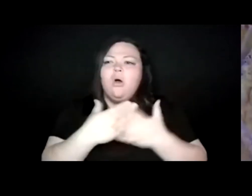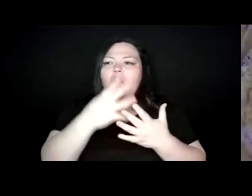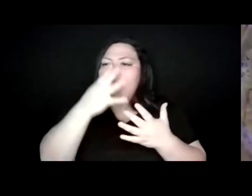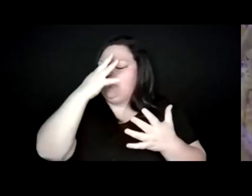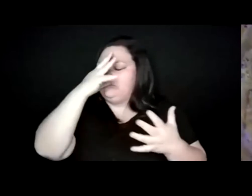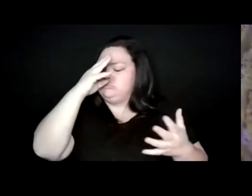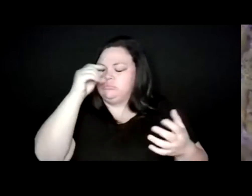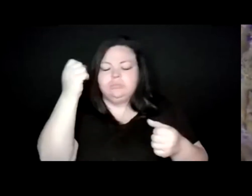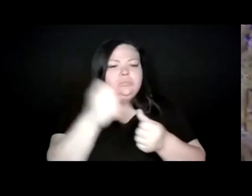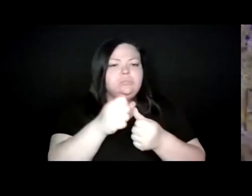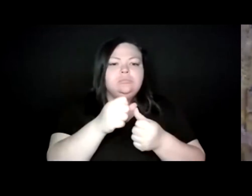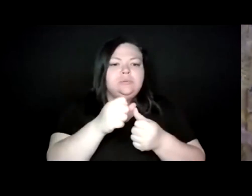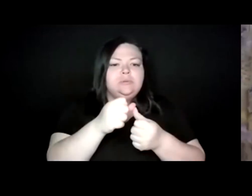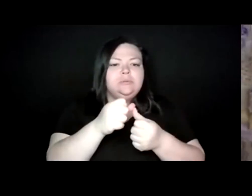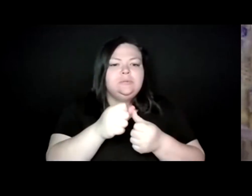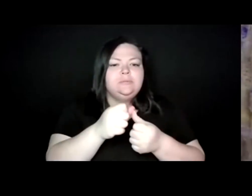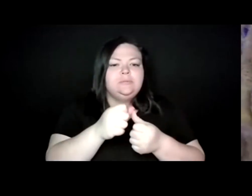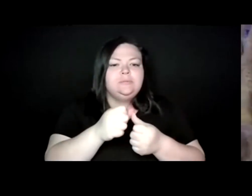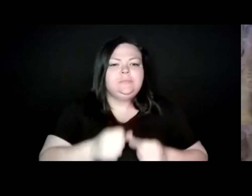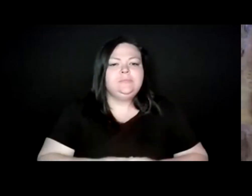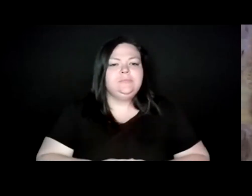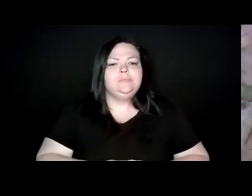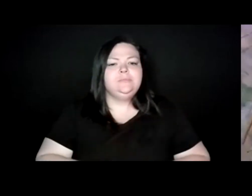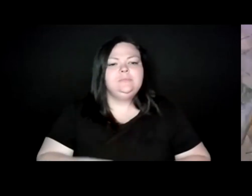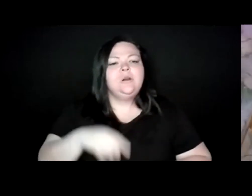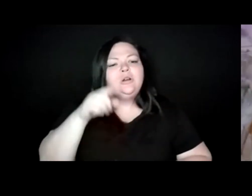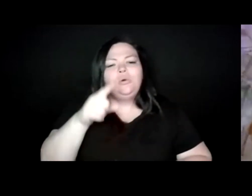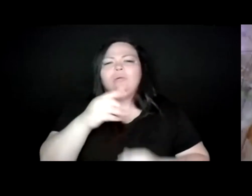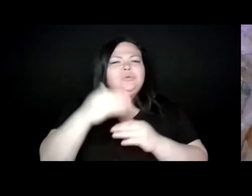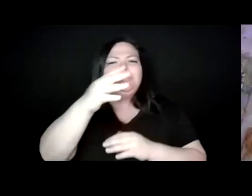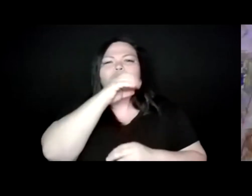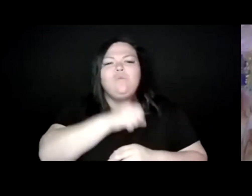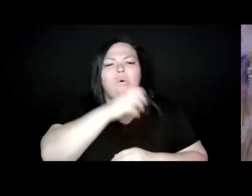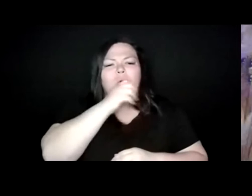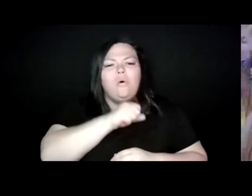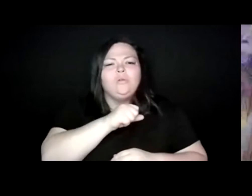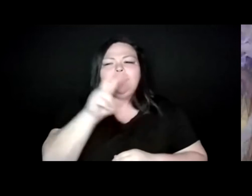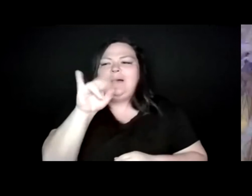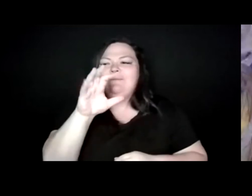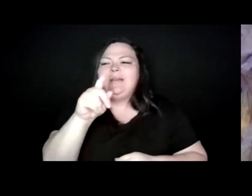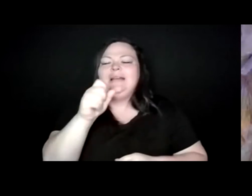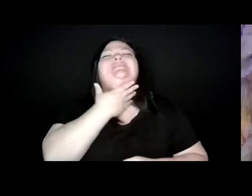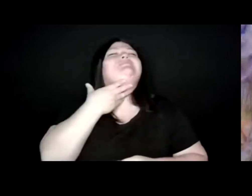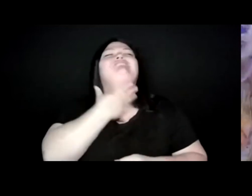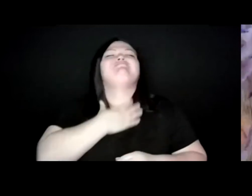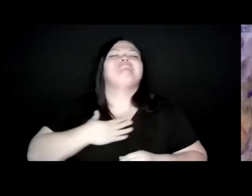kumain ka na ba?// you’re too old to spread vicks on your neck and chest. you’re not too old to know the